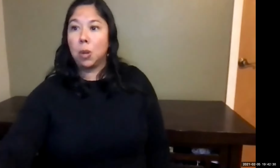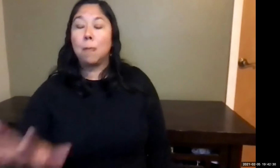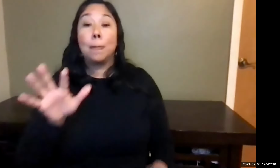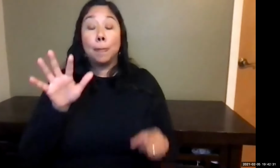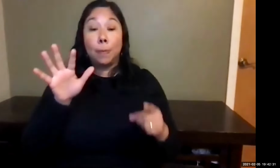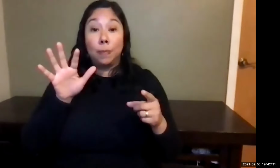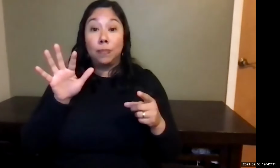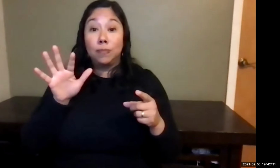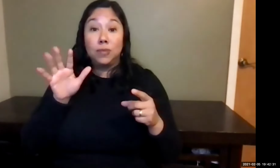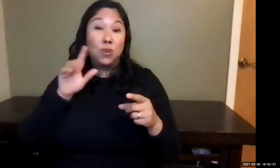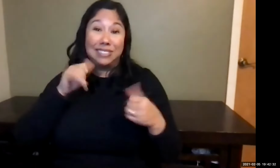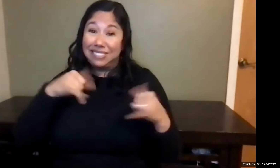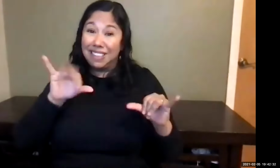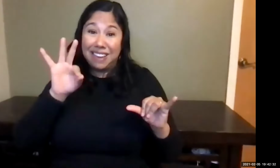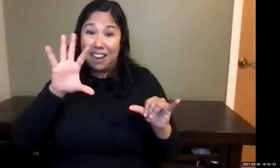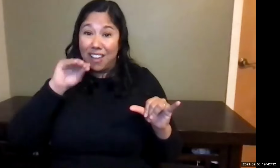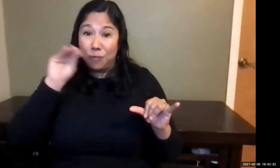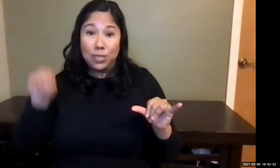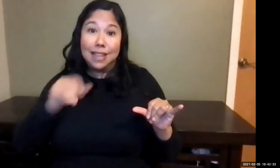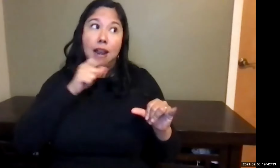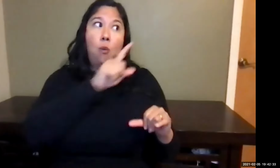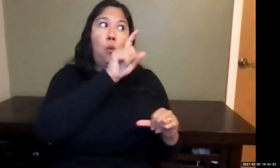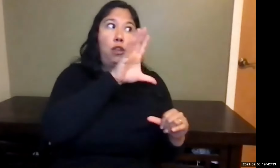So for many reasons, you could still get COVID.